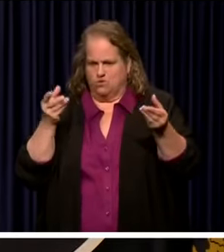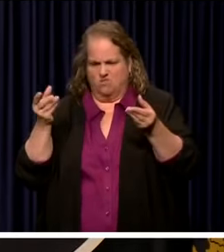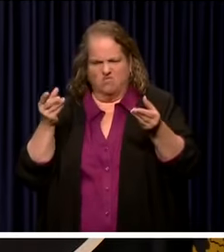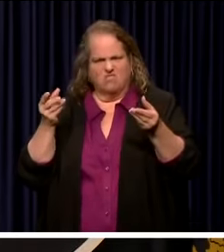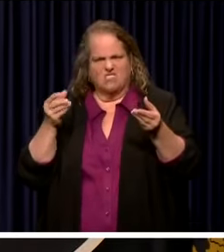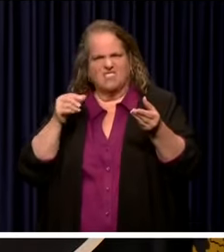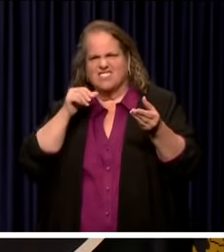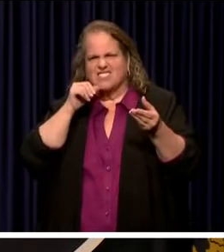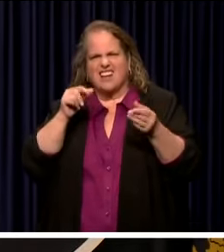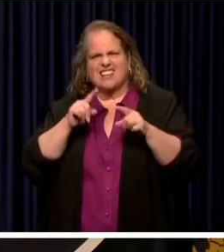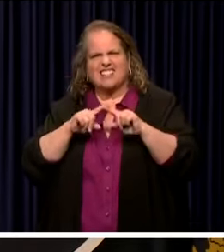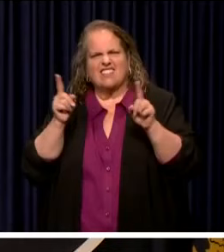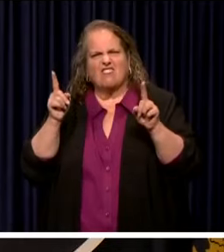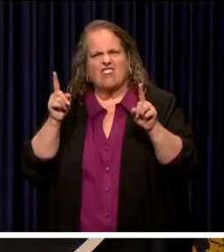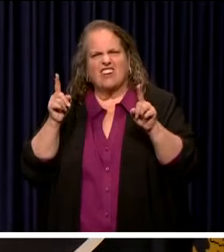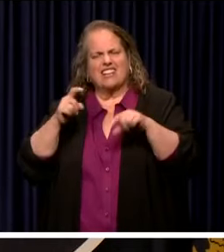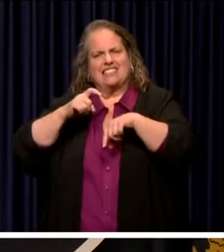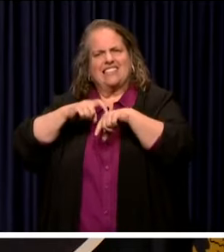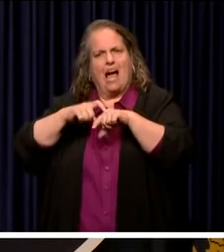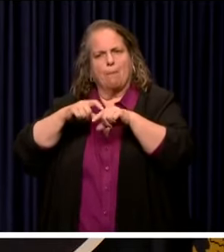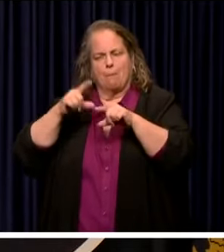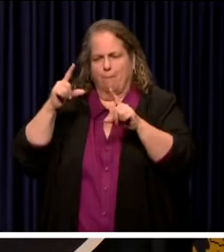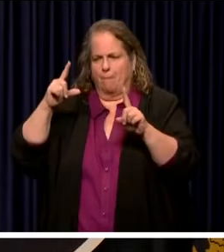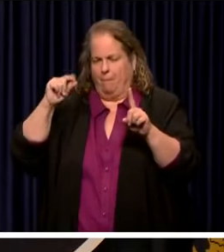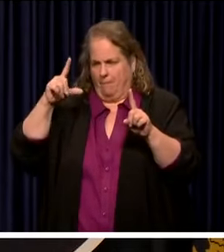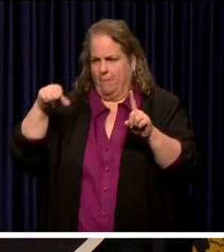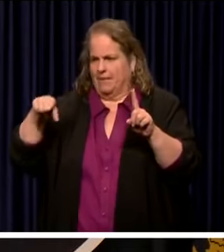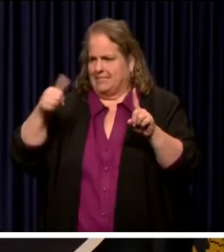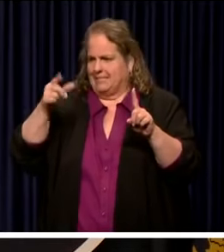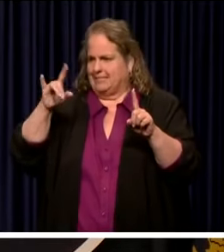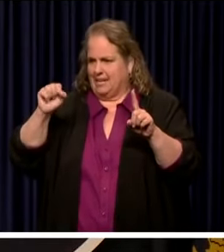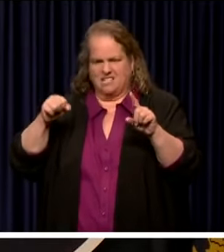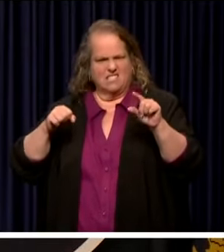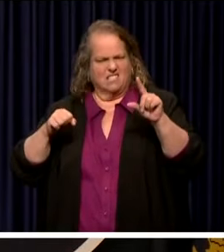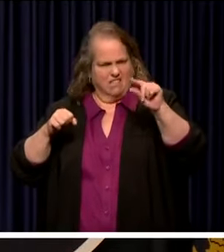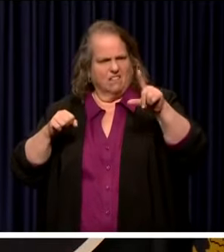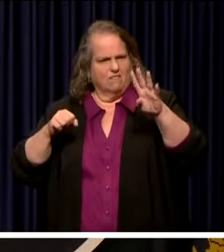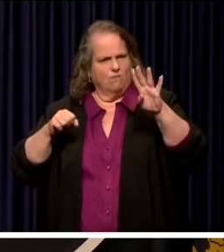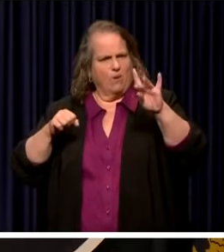THING TO DO FOR THEIR FAMILIES